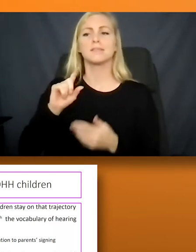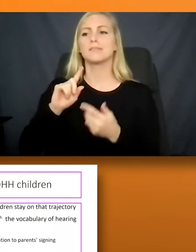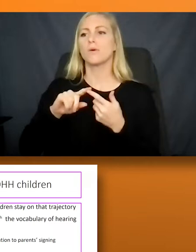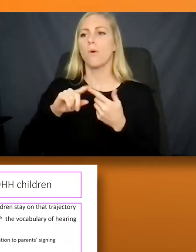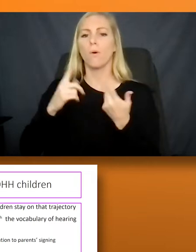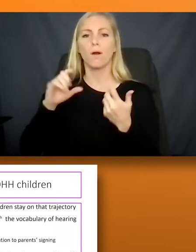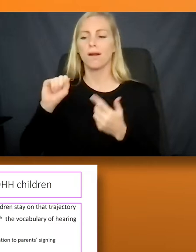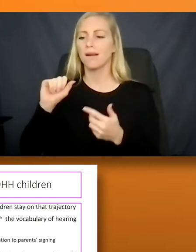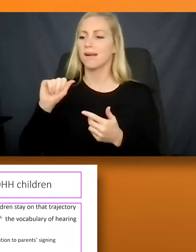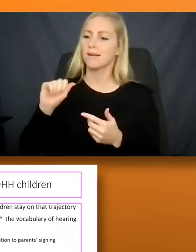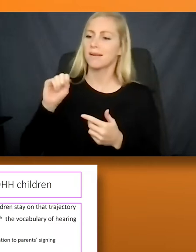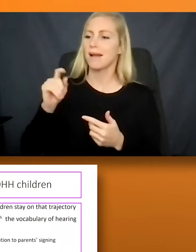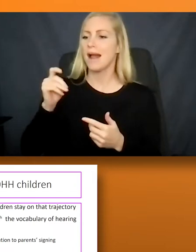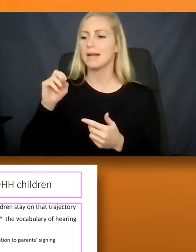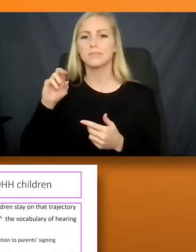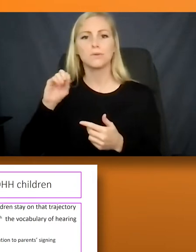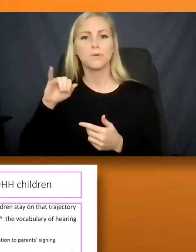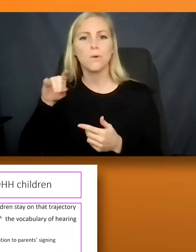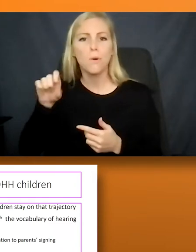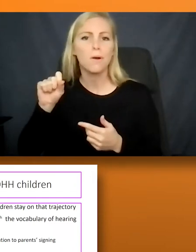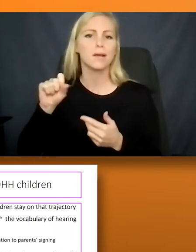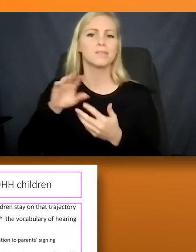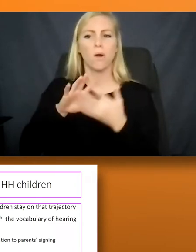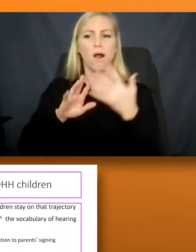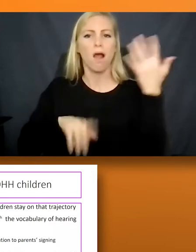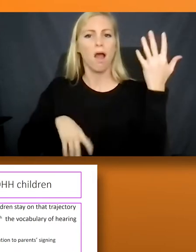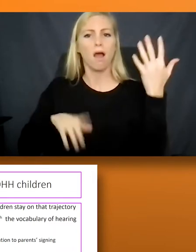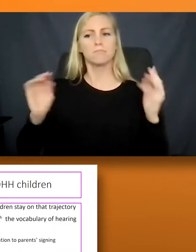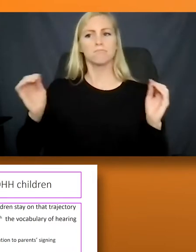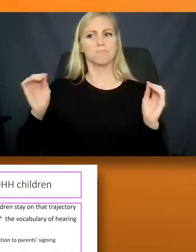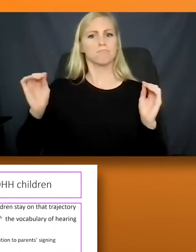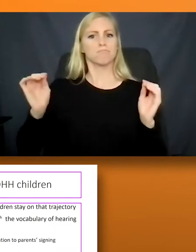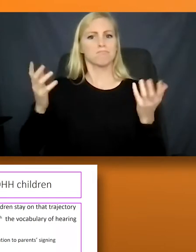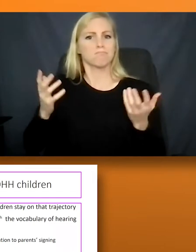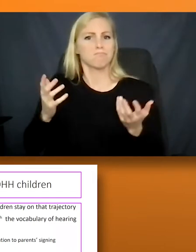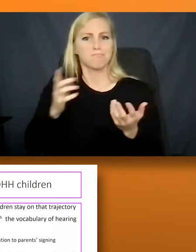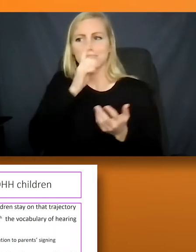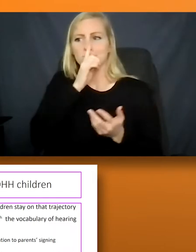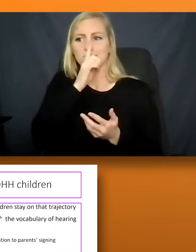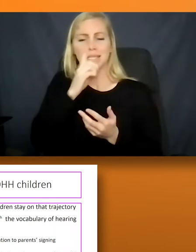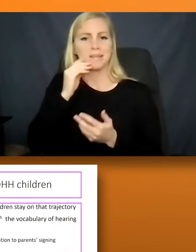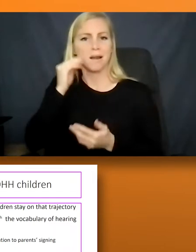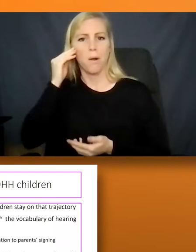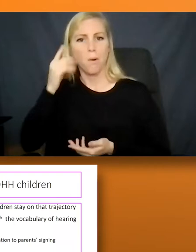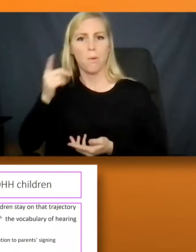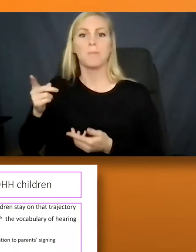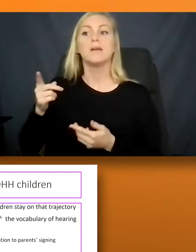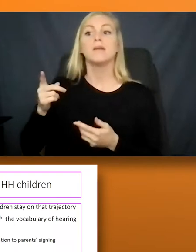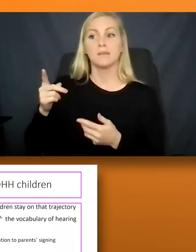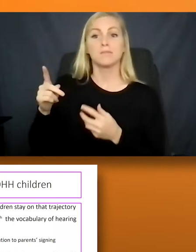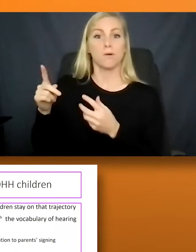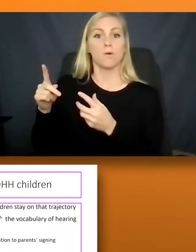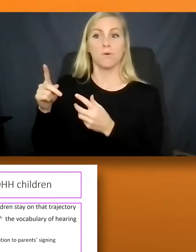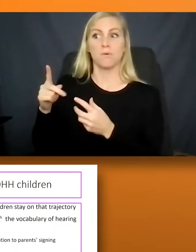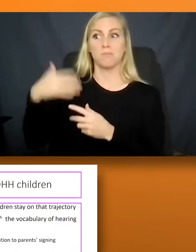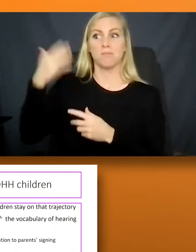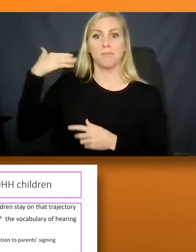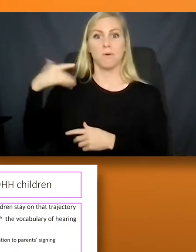in the same way that's happening in the classroom. So the language--where the language of the home was supporting the language of the classroom,